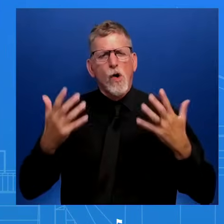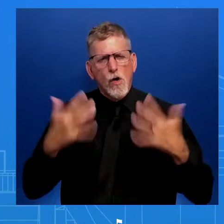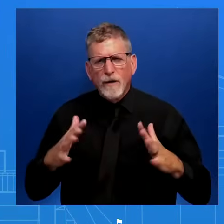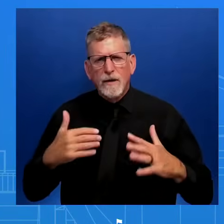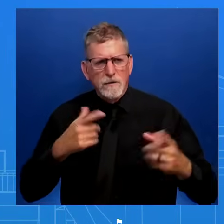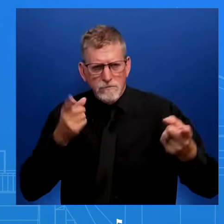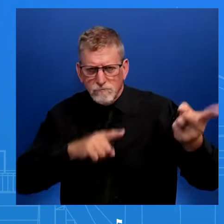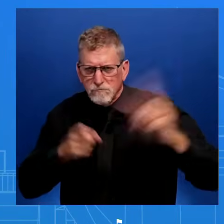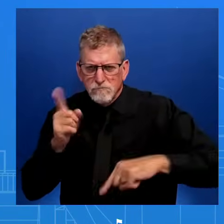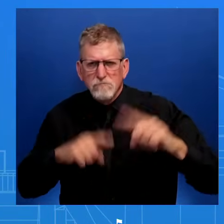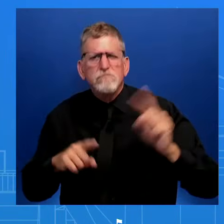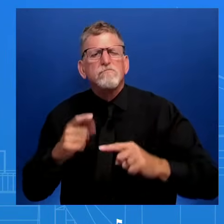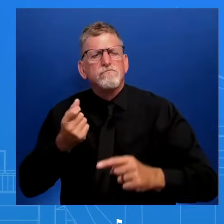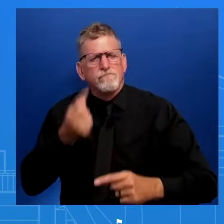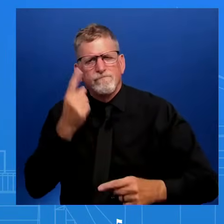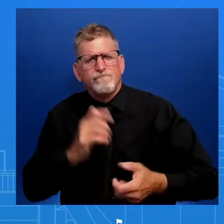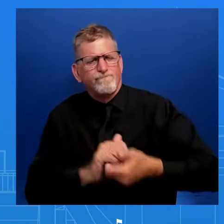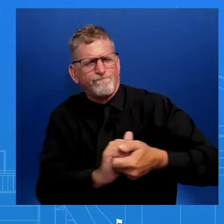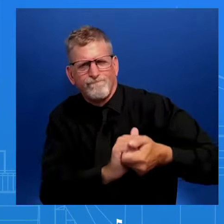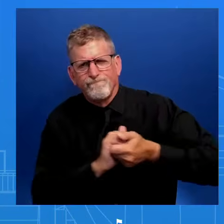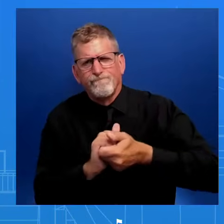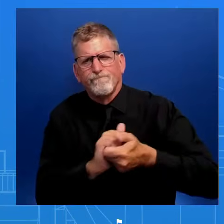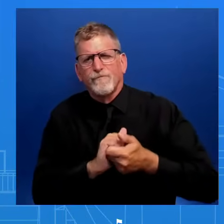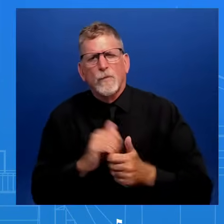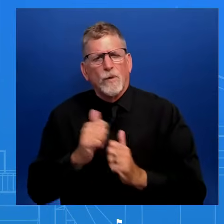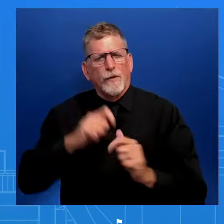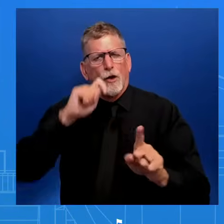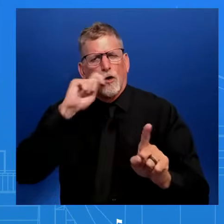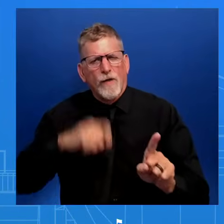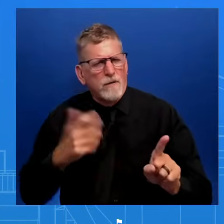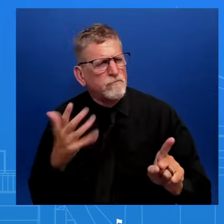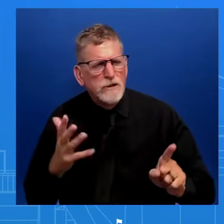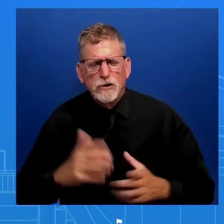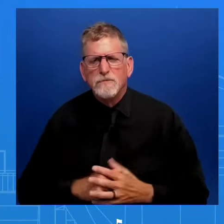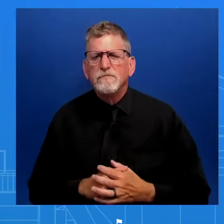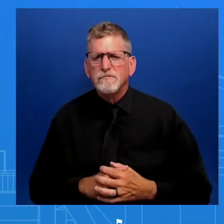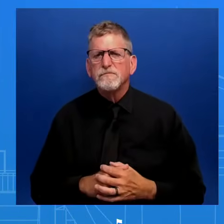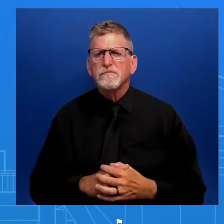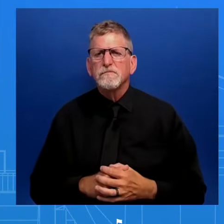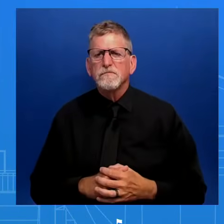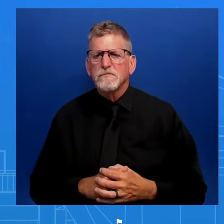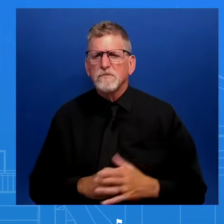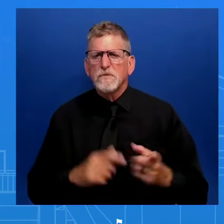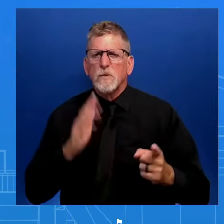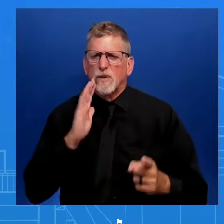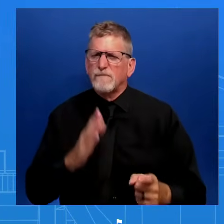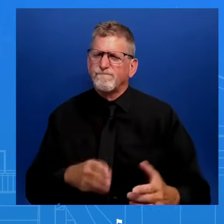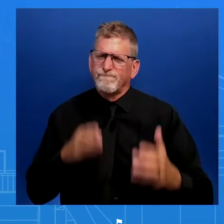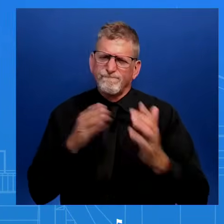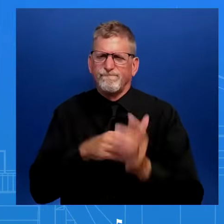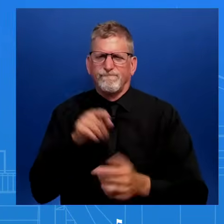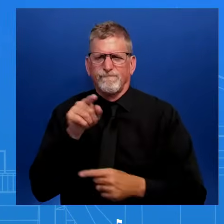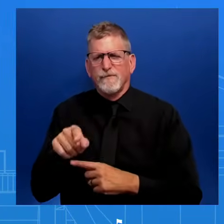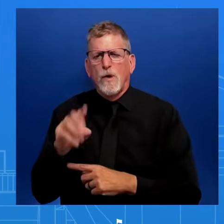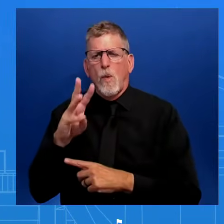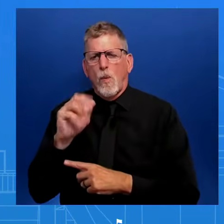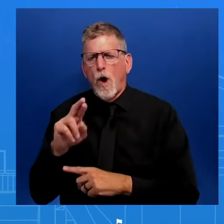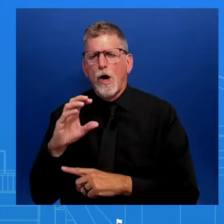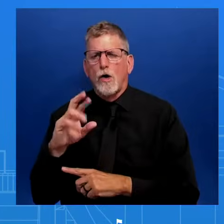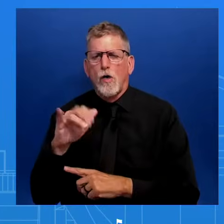All right, everybody. Have a great weekend. Or we'll see you tomorrow and have a great weekend. Still one more day to go. Thanks, everybody. The Press: Thank you.